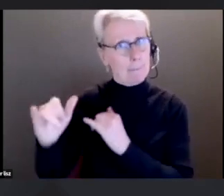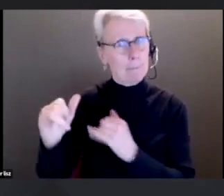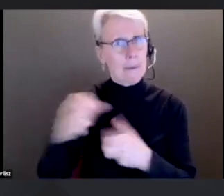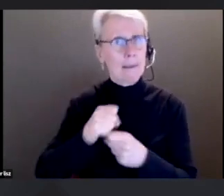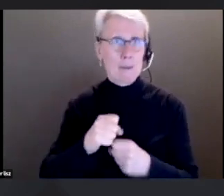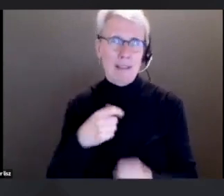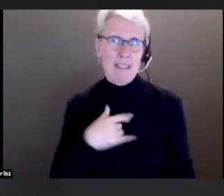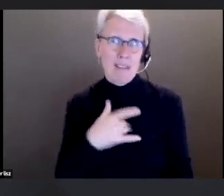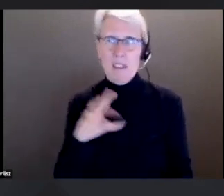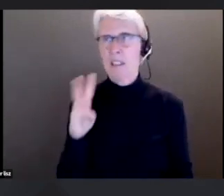to moving forward with this.